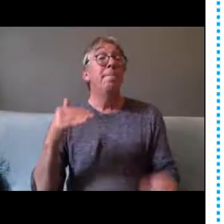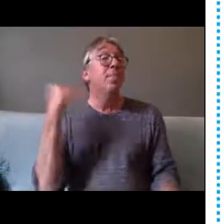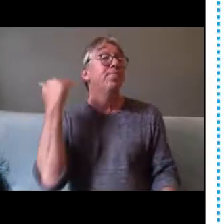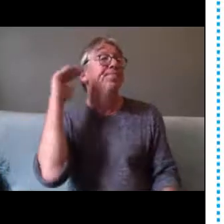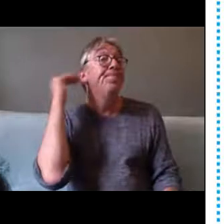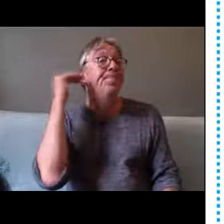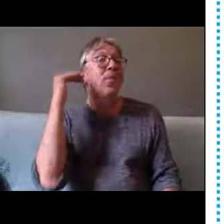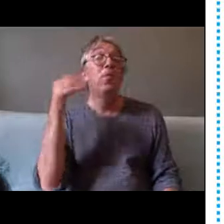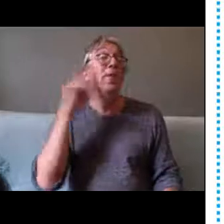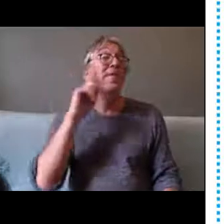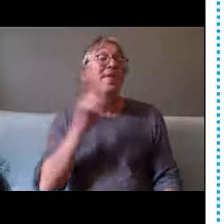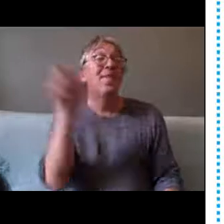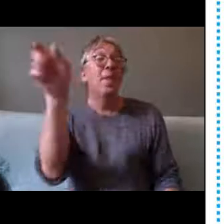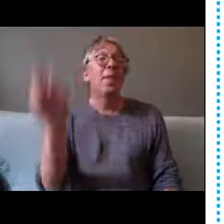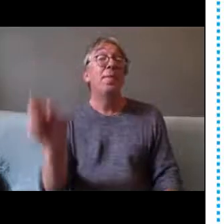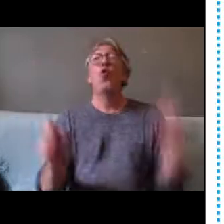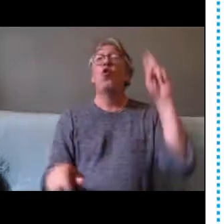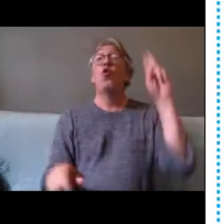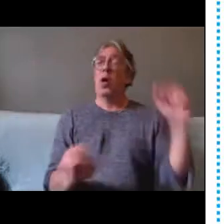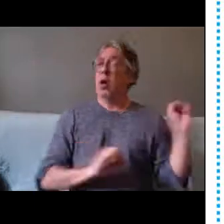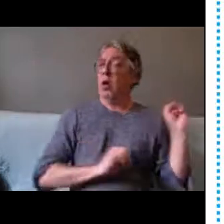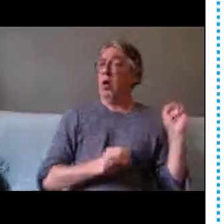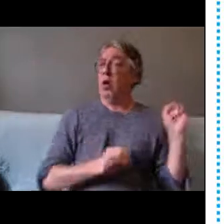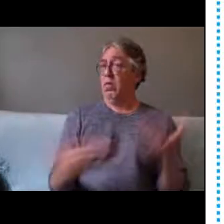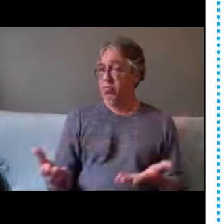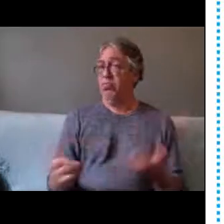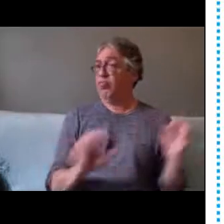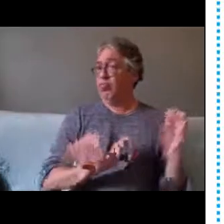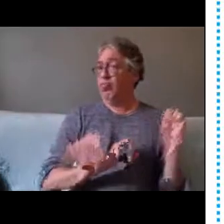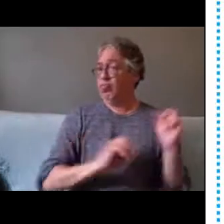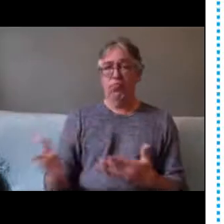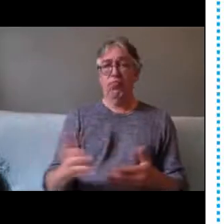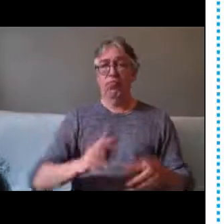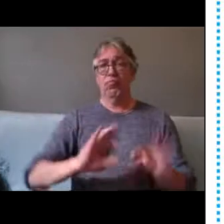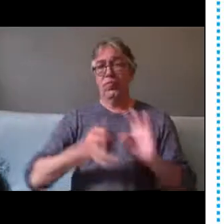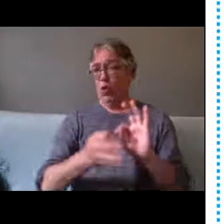I have a visual disability and I have a screen reader on my work computer.